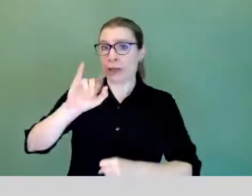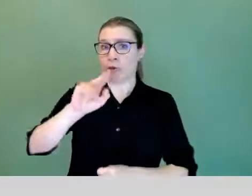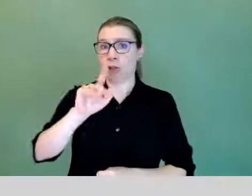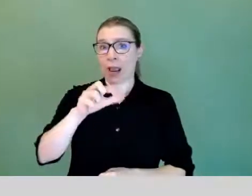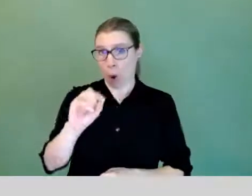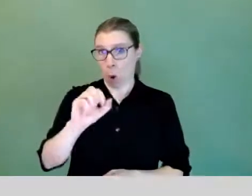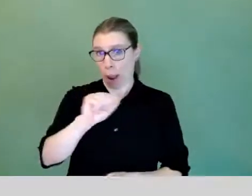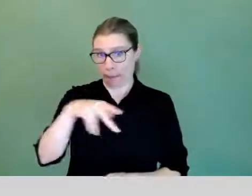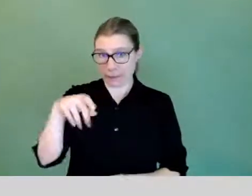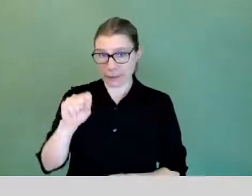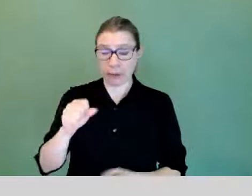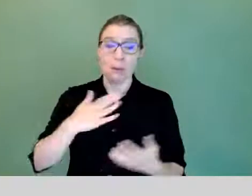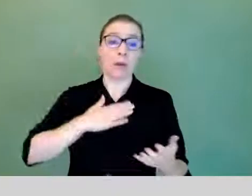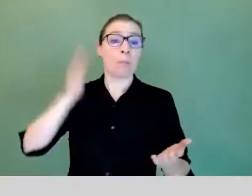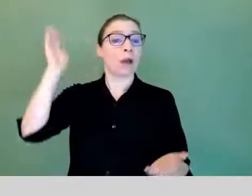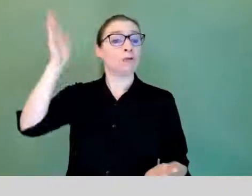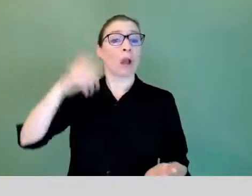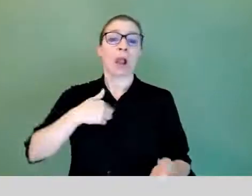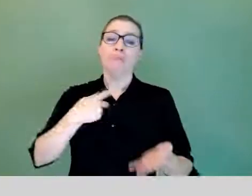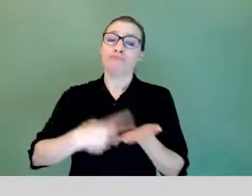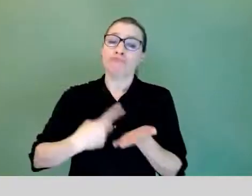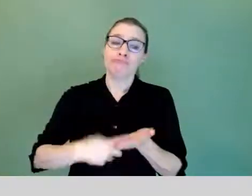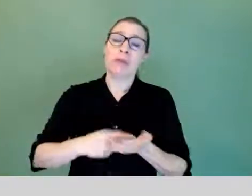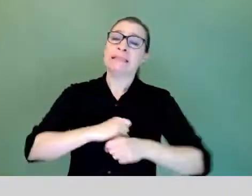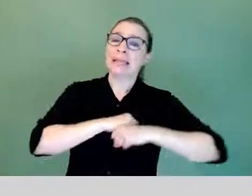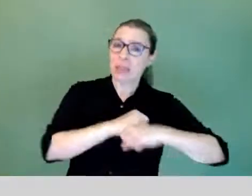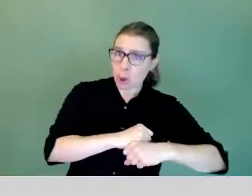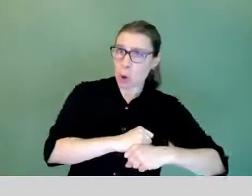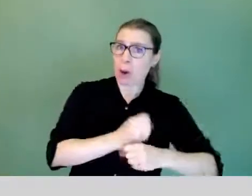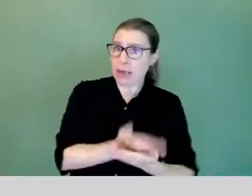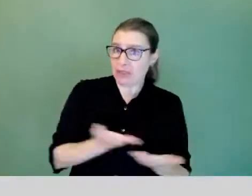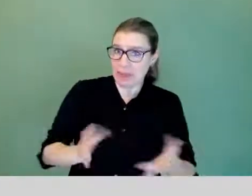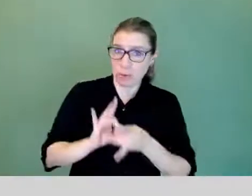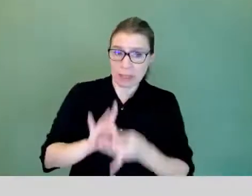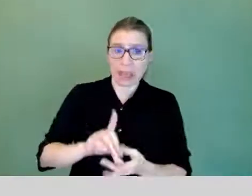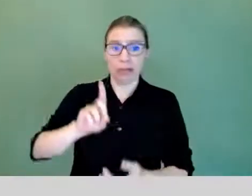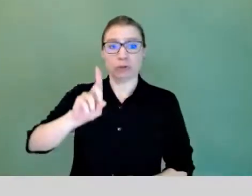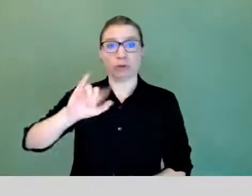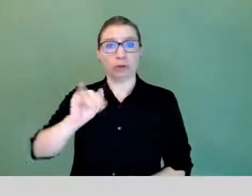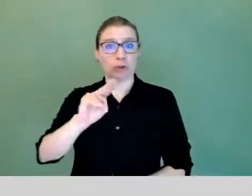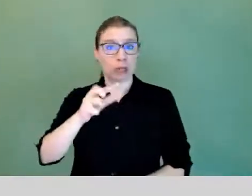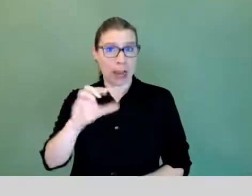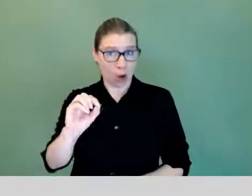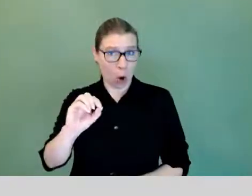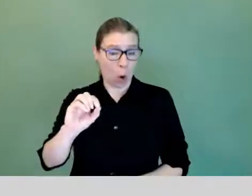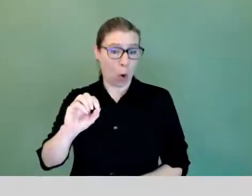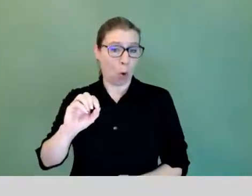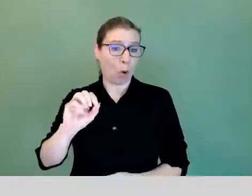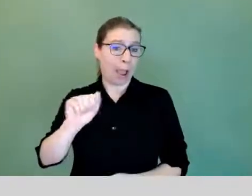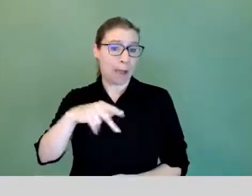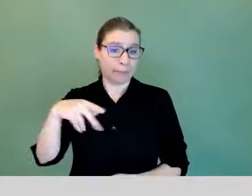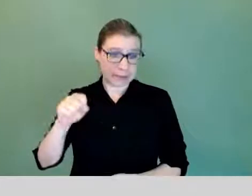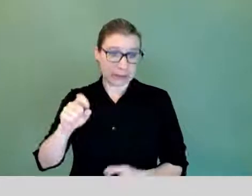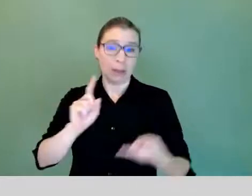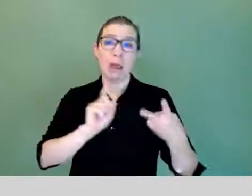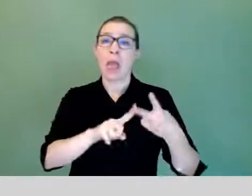So in my talk, I will briefly discuss about the security aspects of Django Web applications. Penetration testing of Django Web applications.